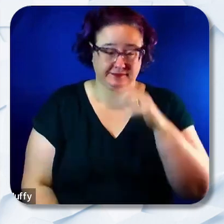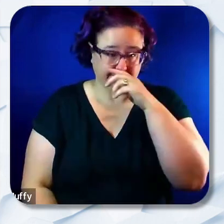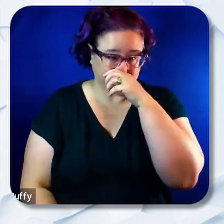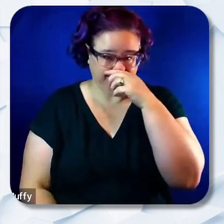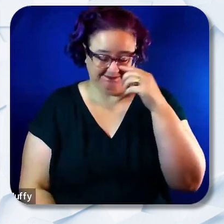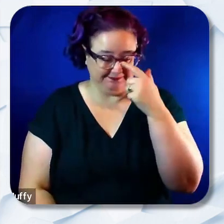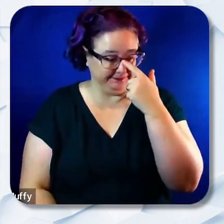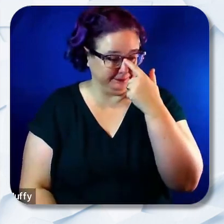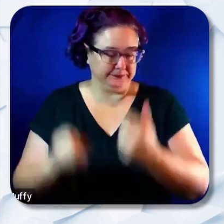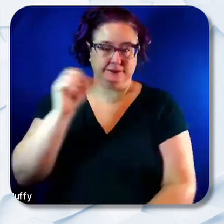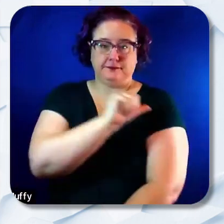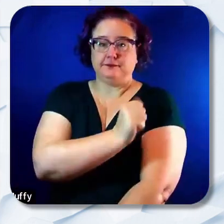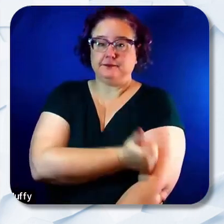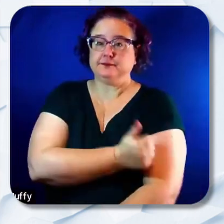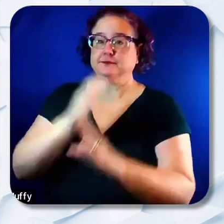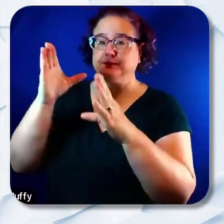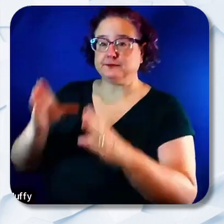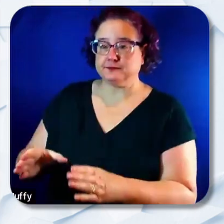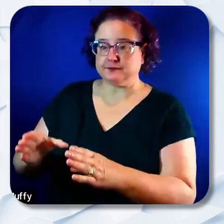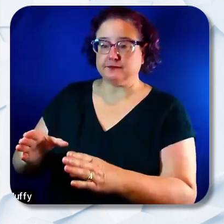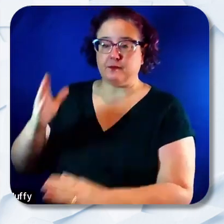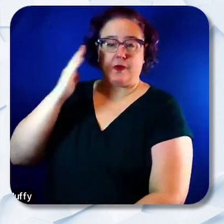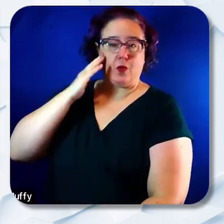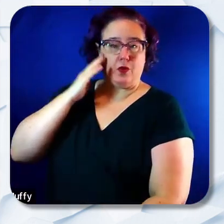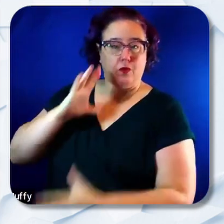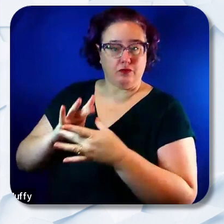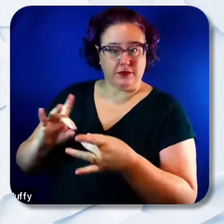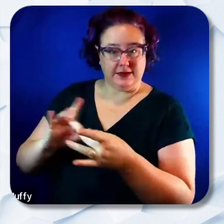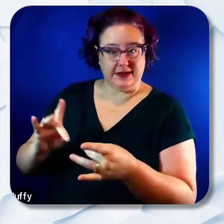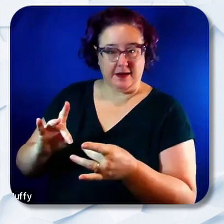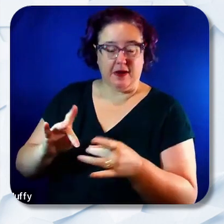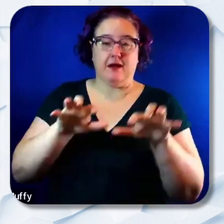The authorizing official is to acknowledge the statement and type their name in the signature